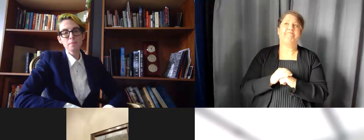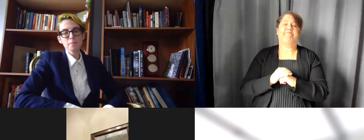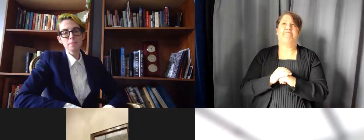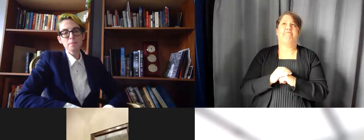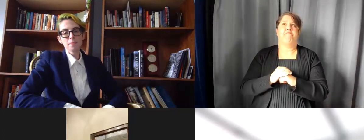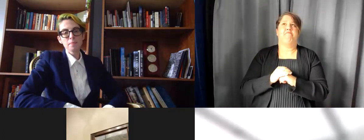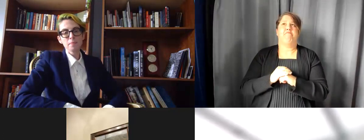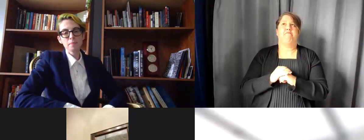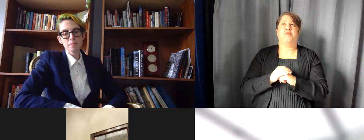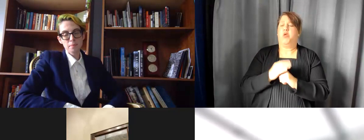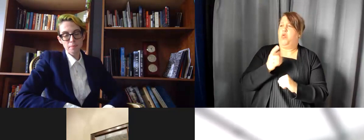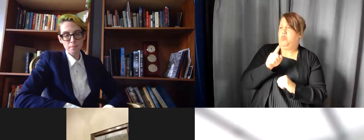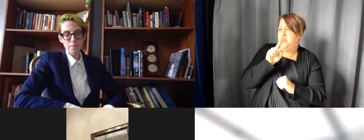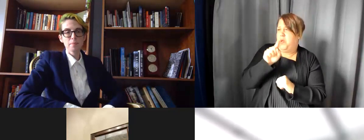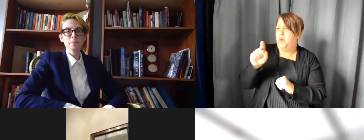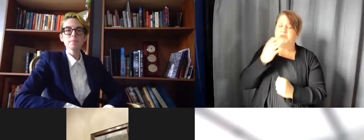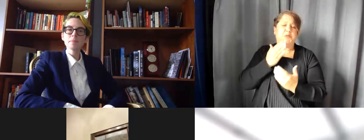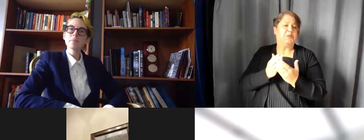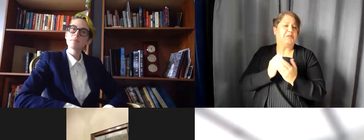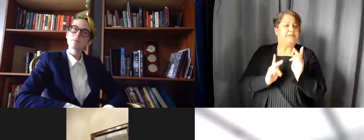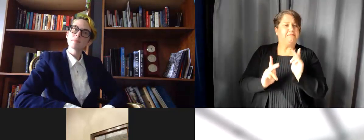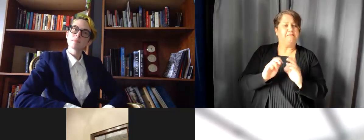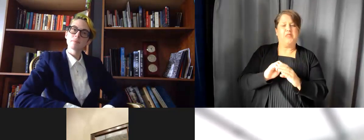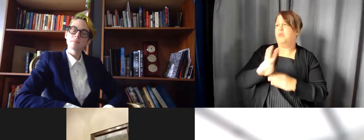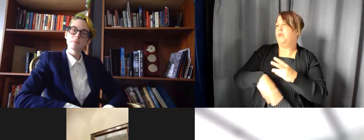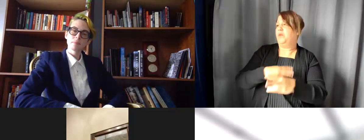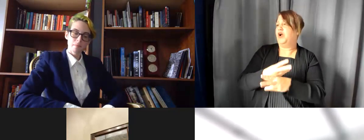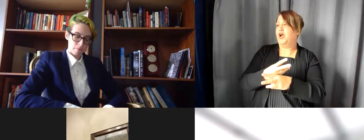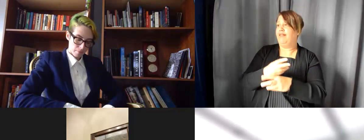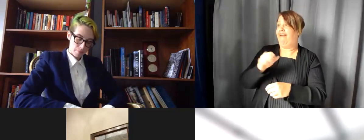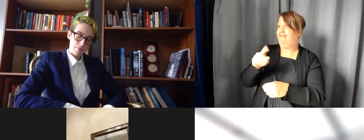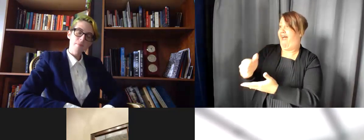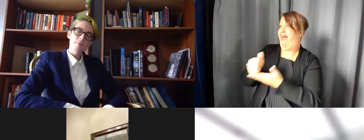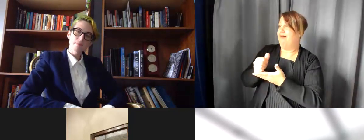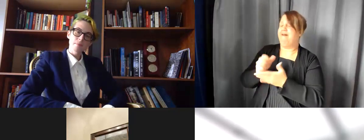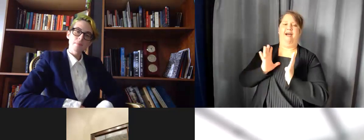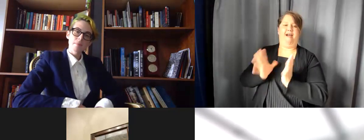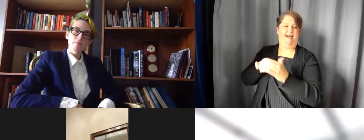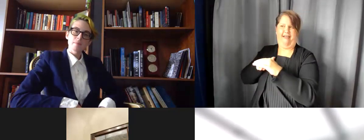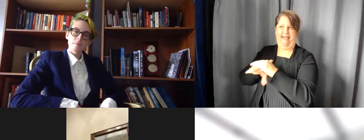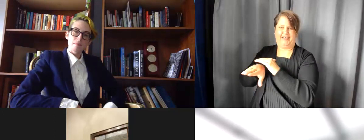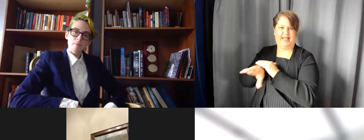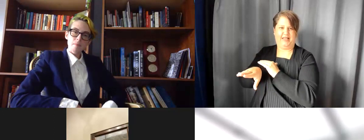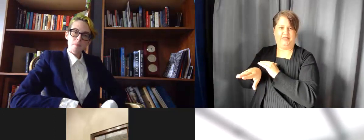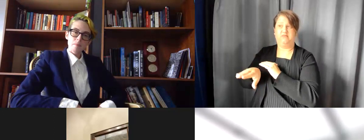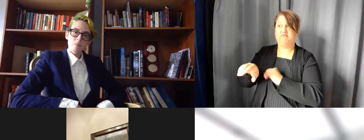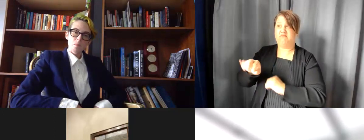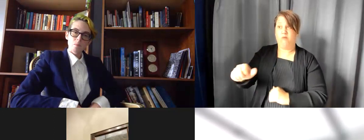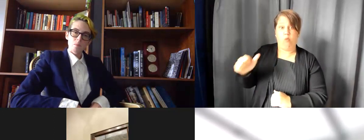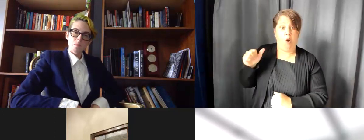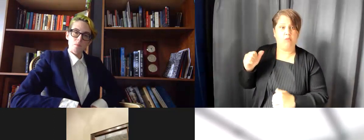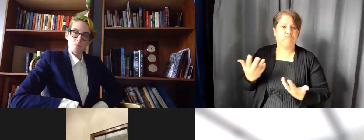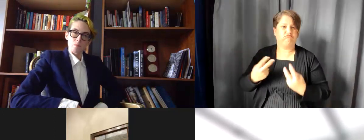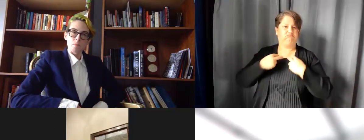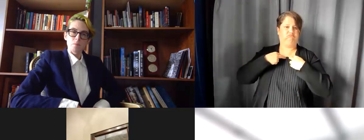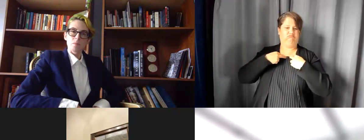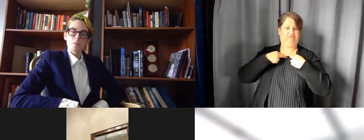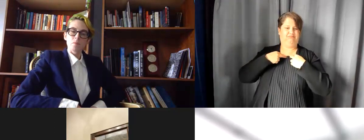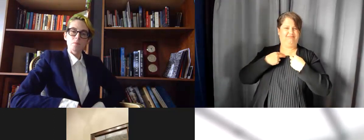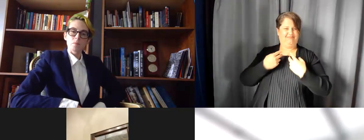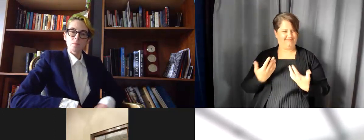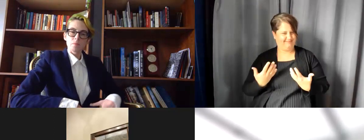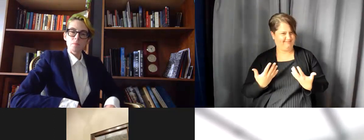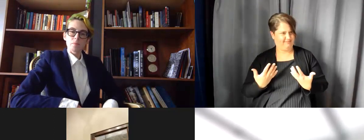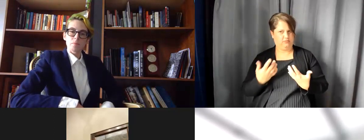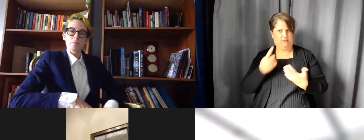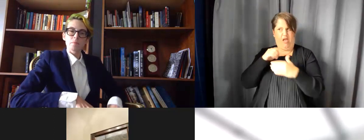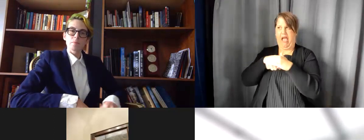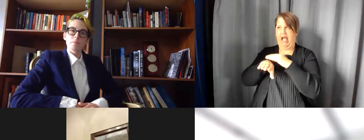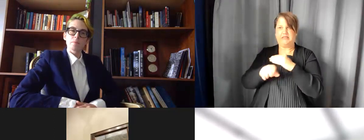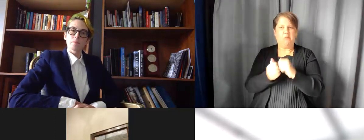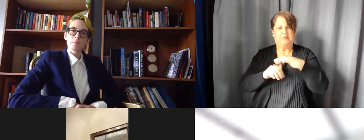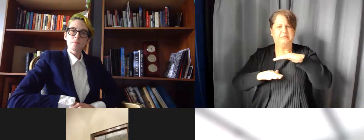Jordan Radford: the Good Samaritans of the world to have access to the most basic things. and it made me realize that it